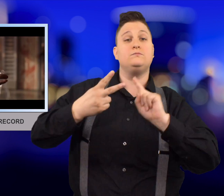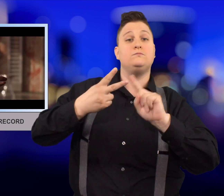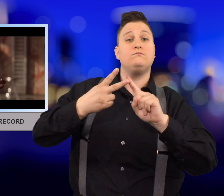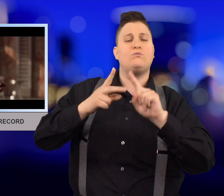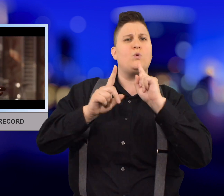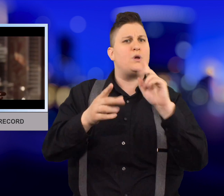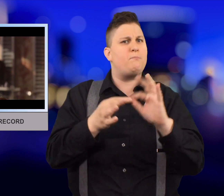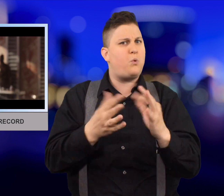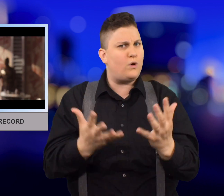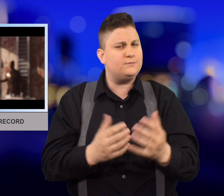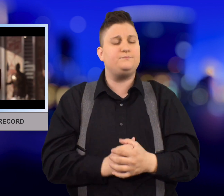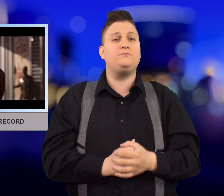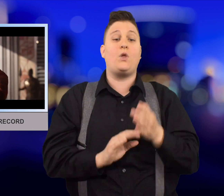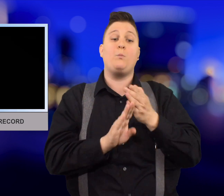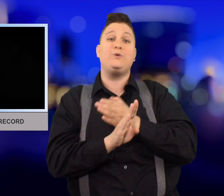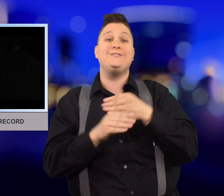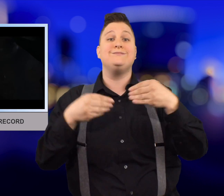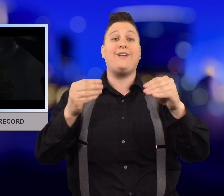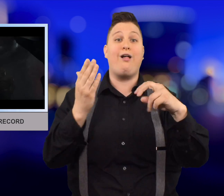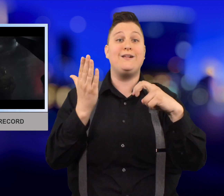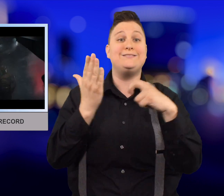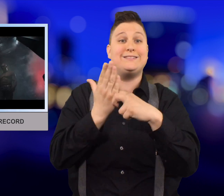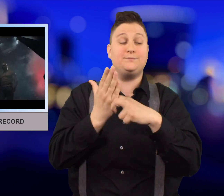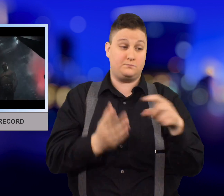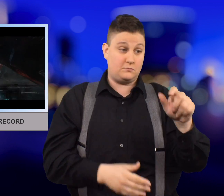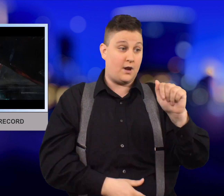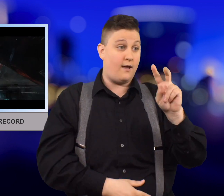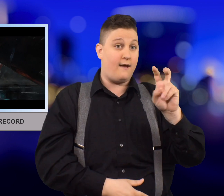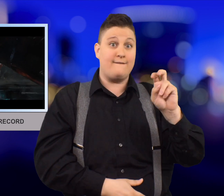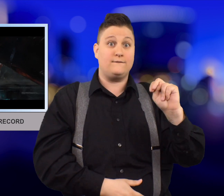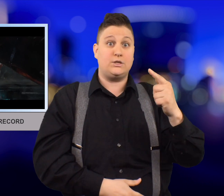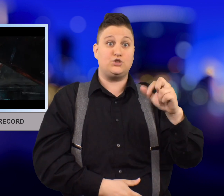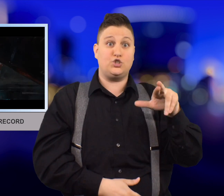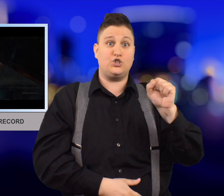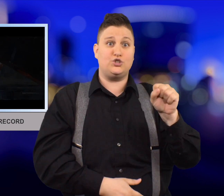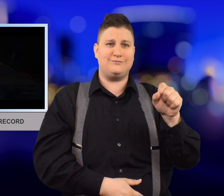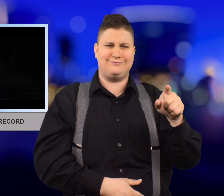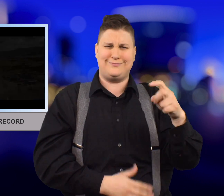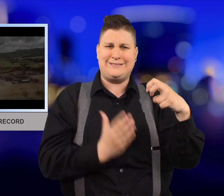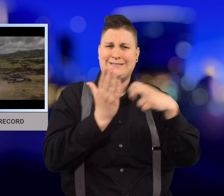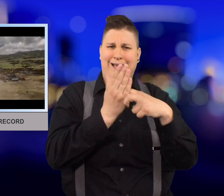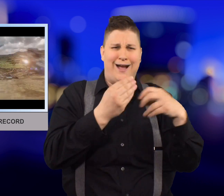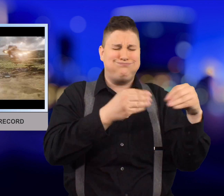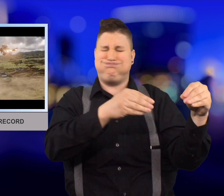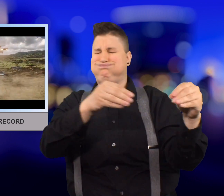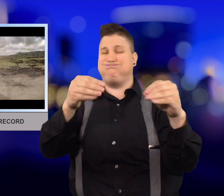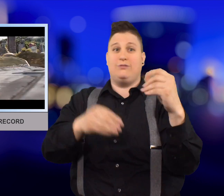And online ticket seller Atom Tickets reported that "Avengers" sold more tickets in its first